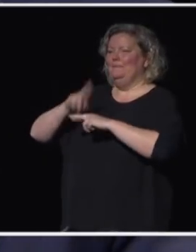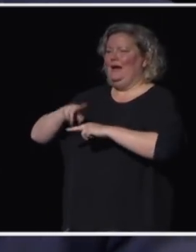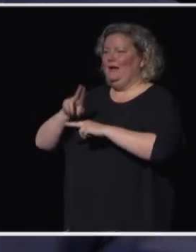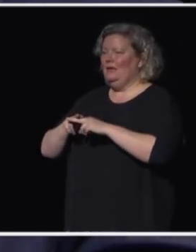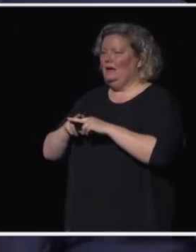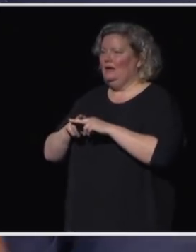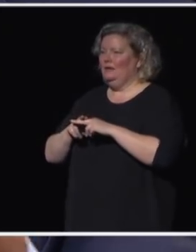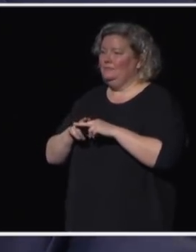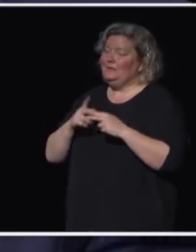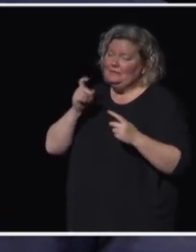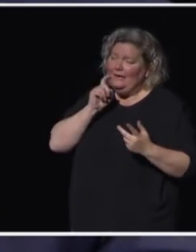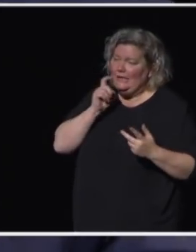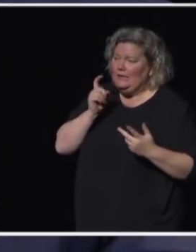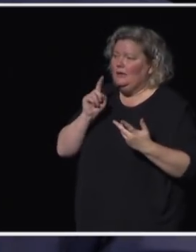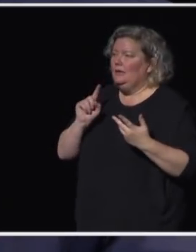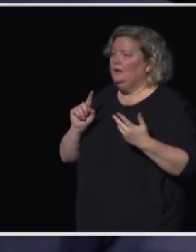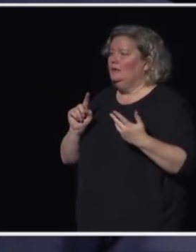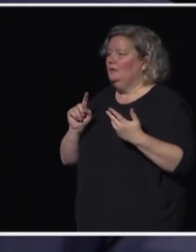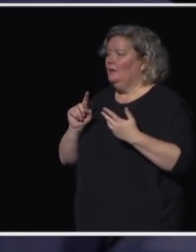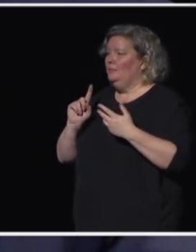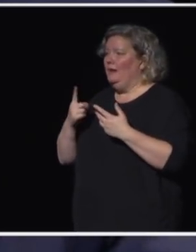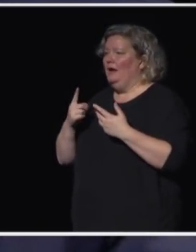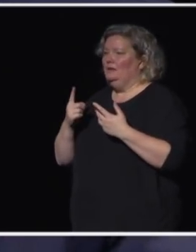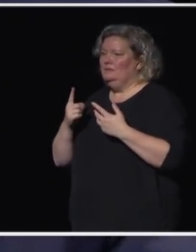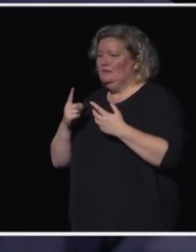And it's, you know, funny. Like, it used to be things I was not good at.